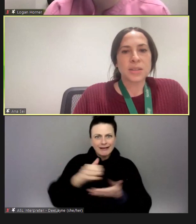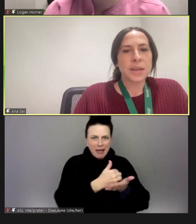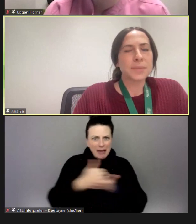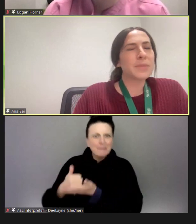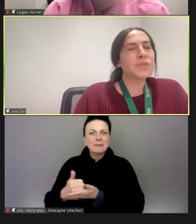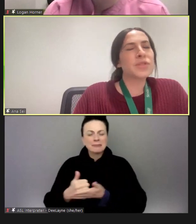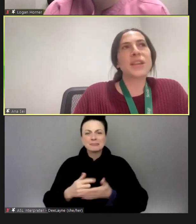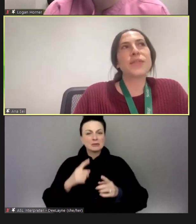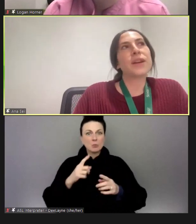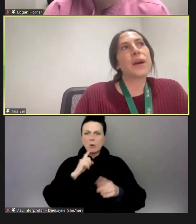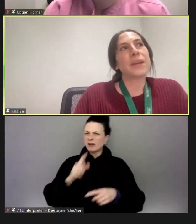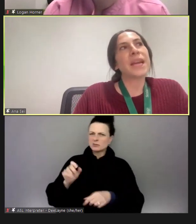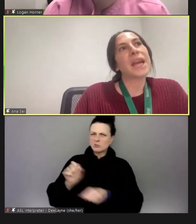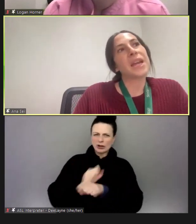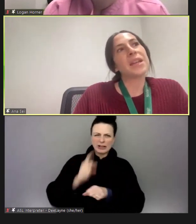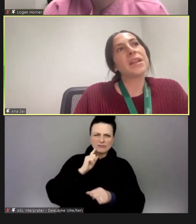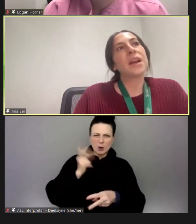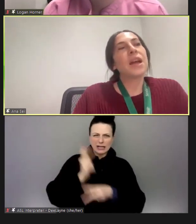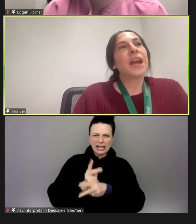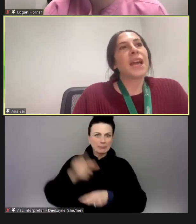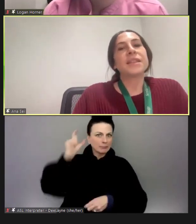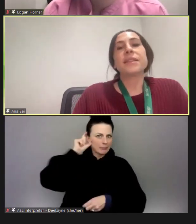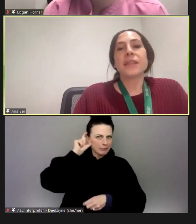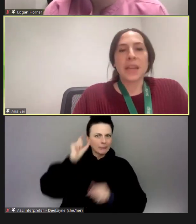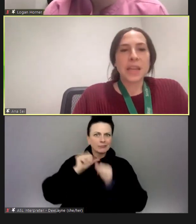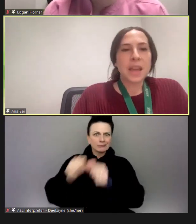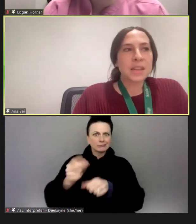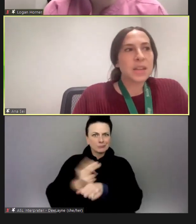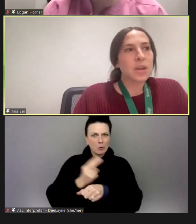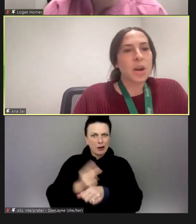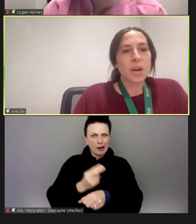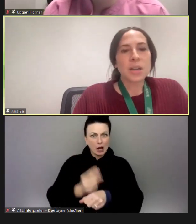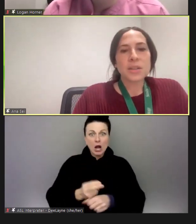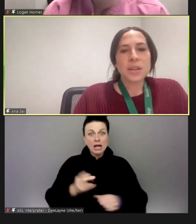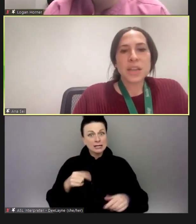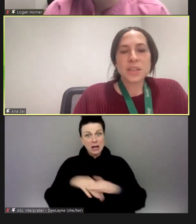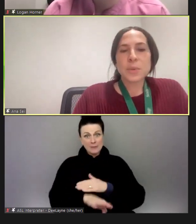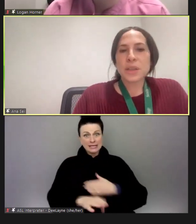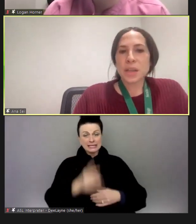sometimes just even coming in and seeing